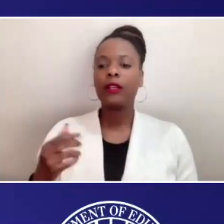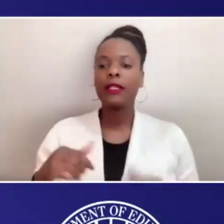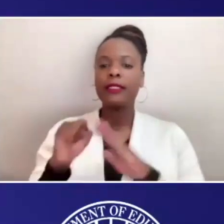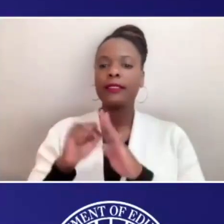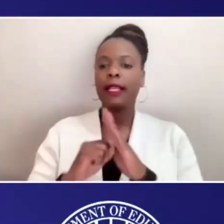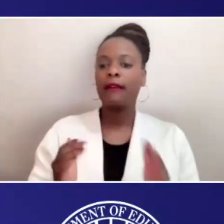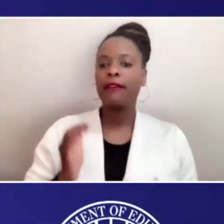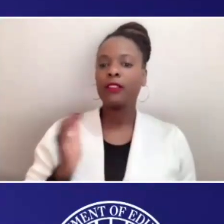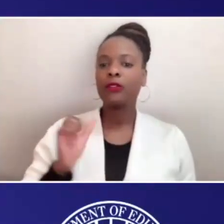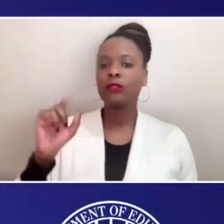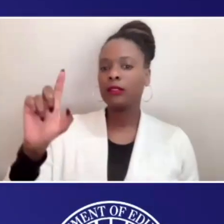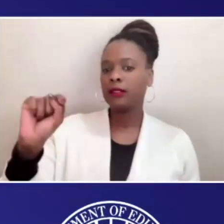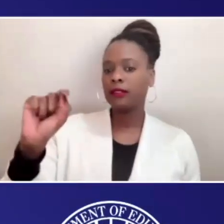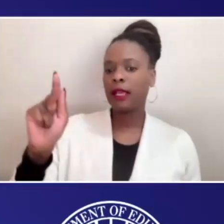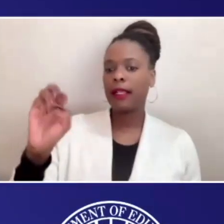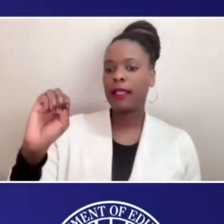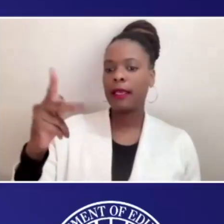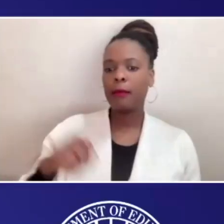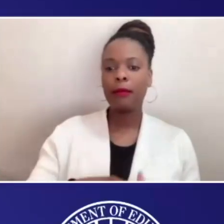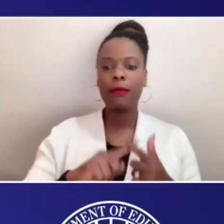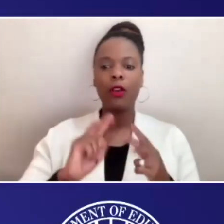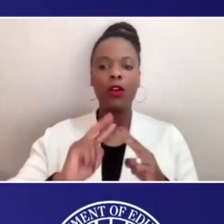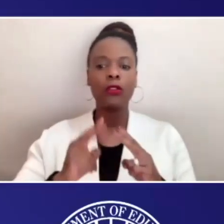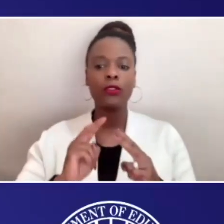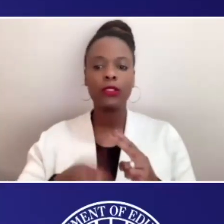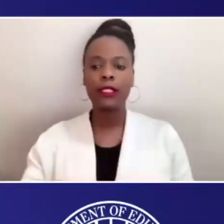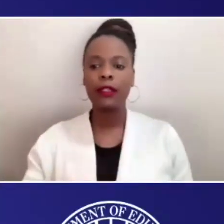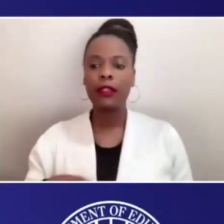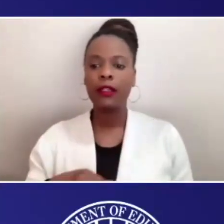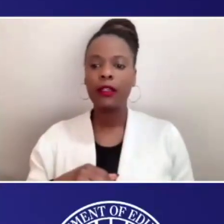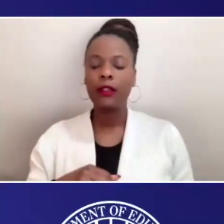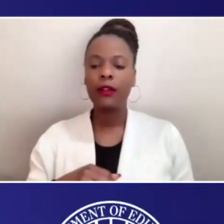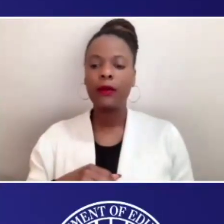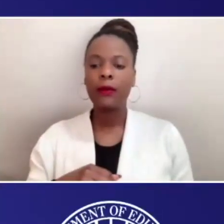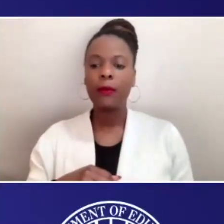Student loan borrowers, primary? Deborah Lilly. Alternate? Emeka Oguh.